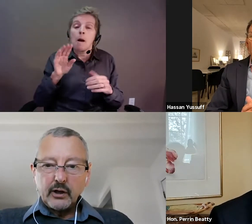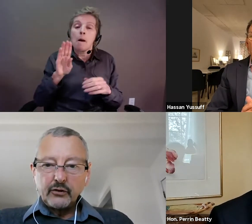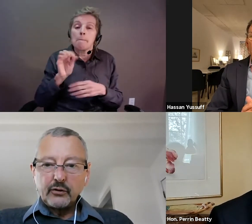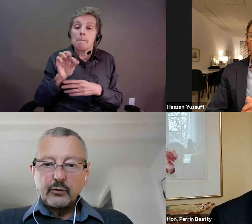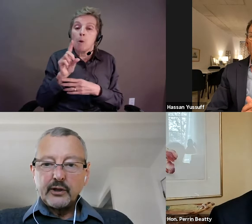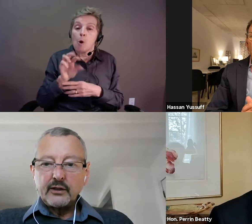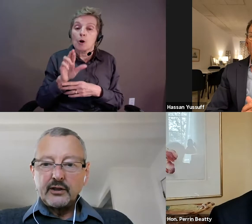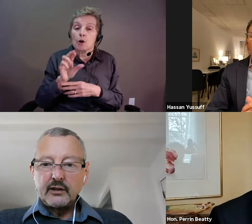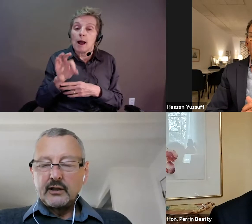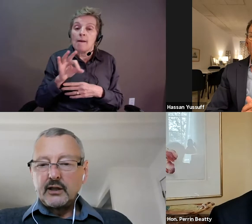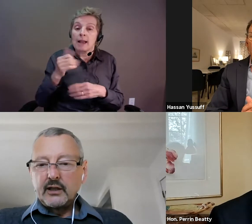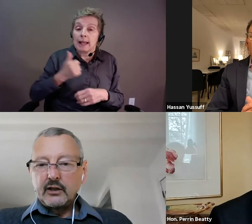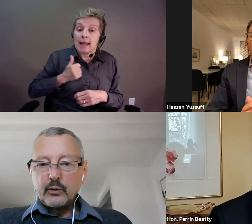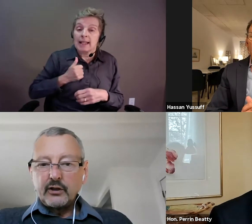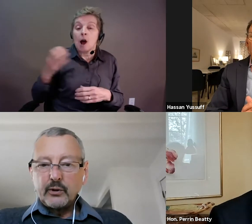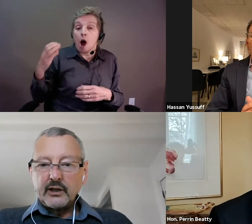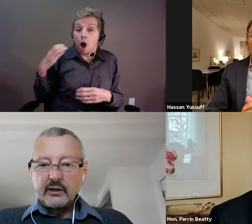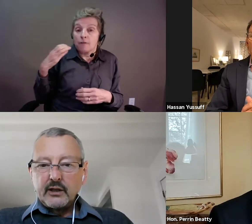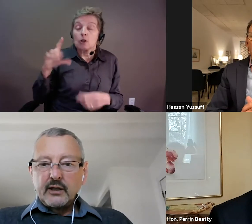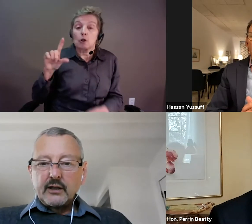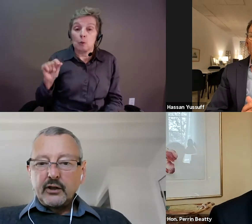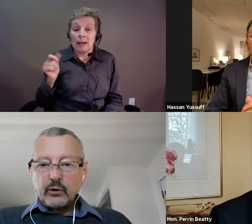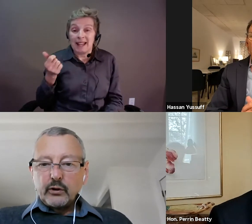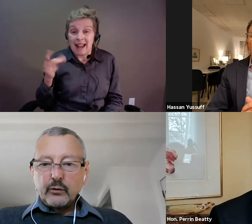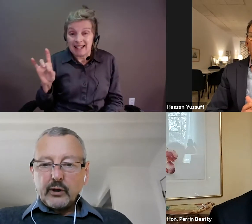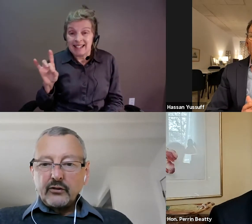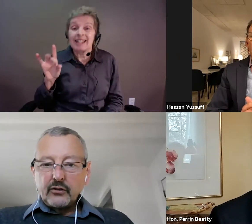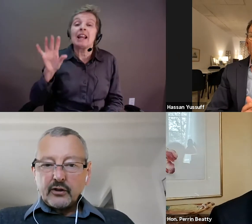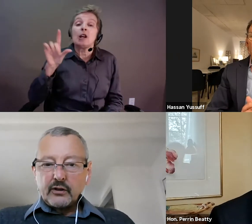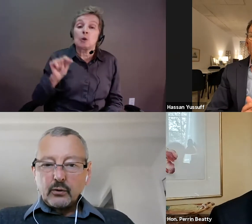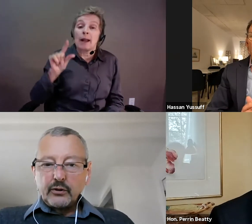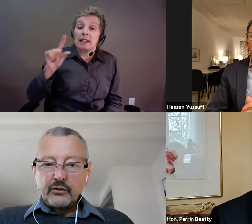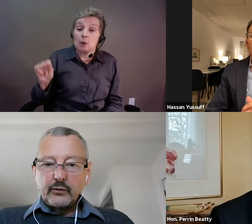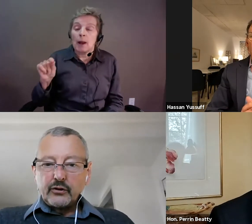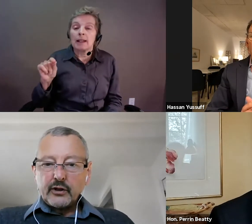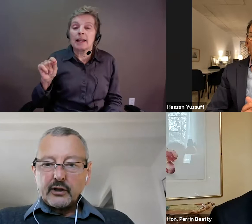officer in 2018 and in 2020, The Order of the Rising Sun, Gold and Silver Star